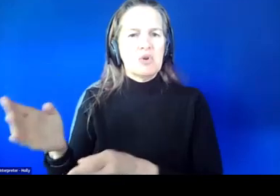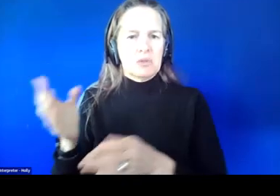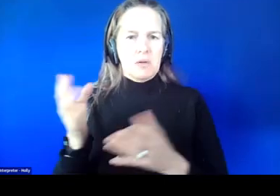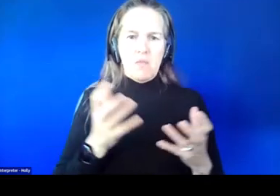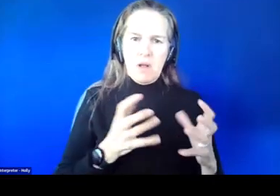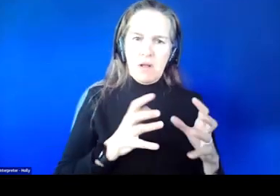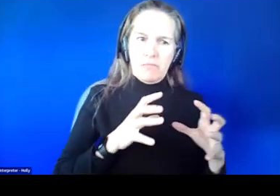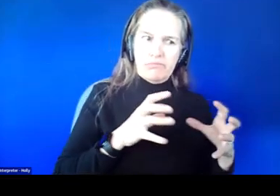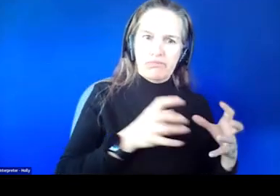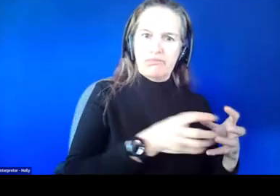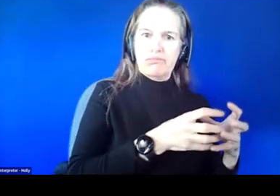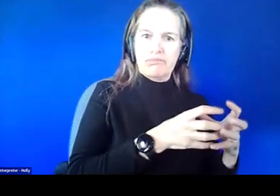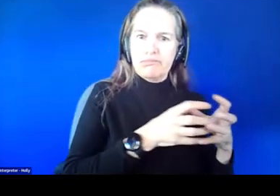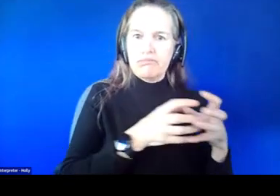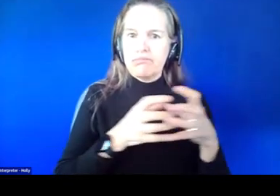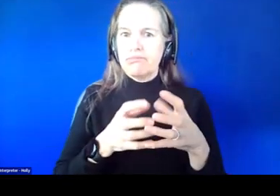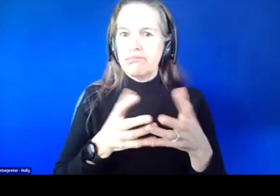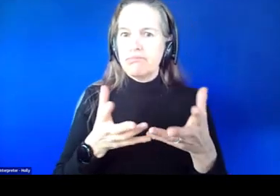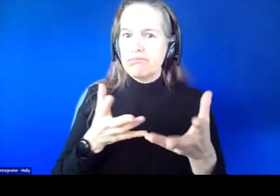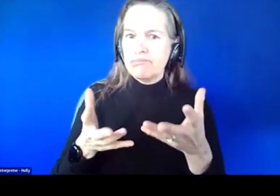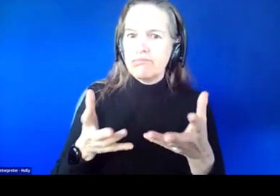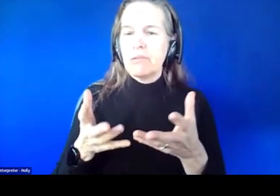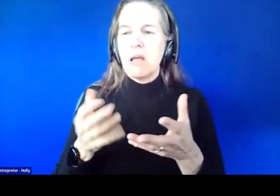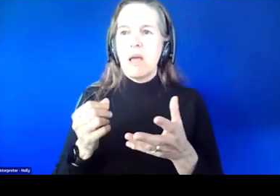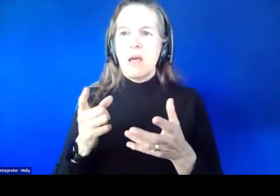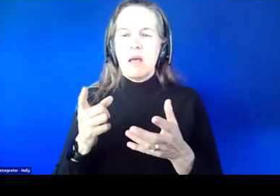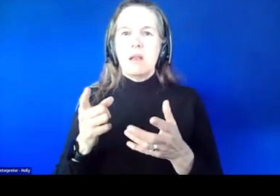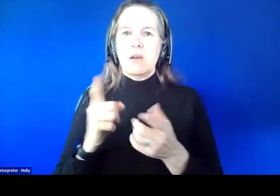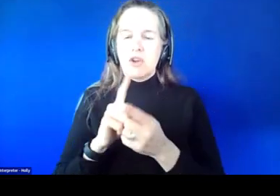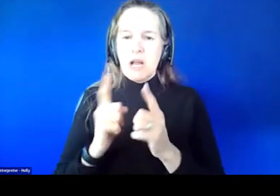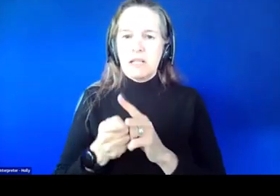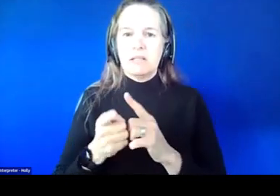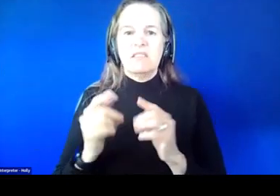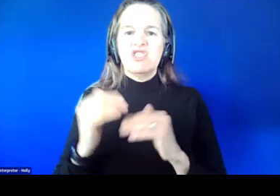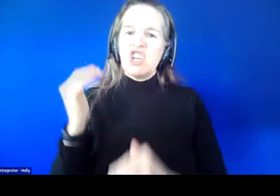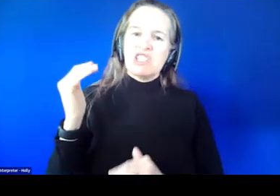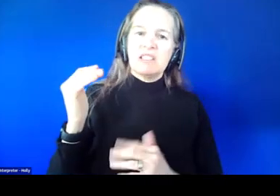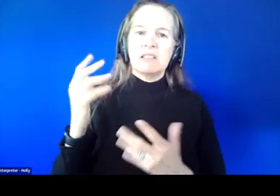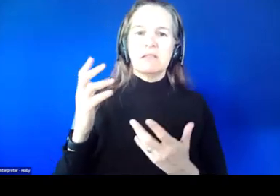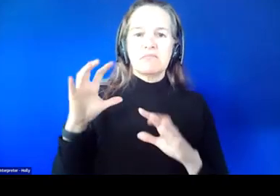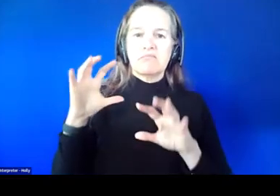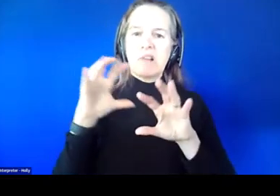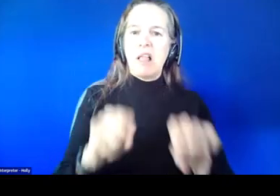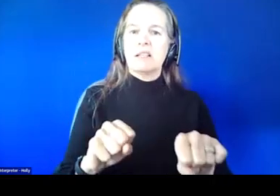that correcting injustices and colonization to support american indians when there's decisions that are